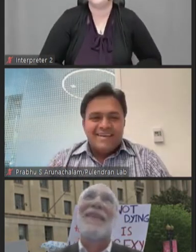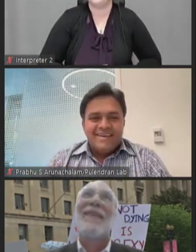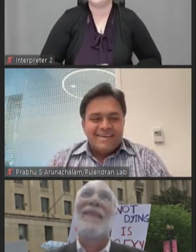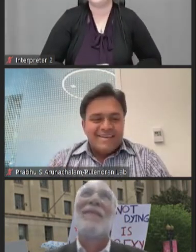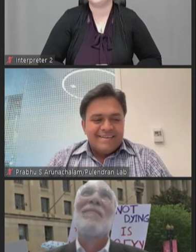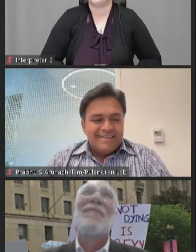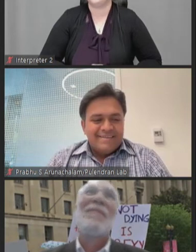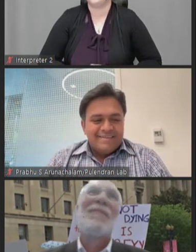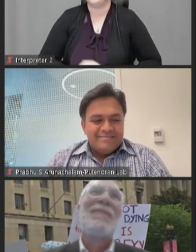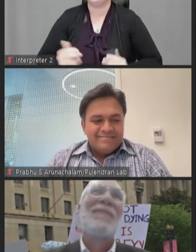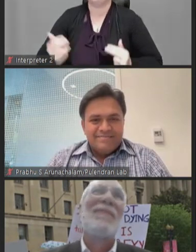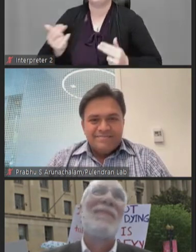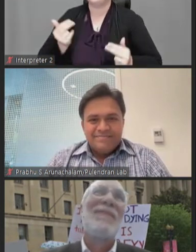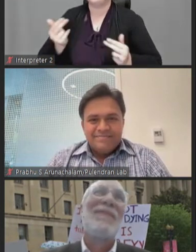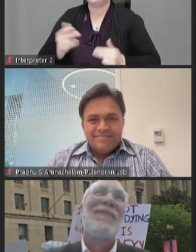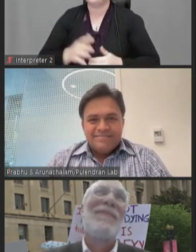We're all looking at Prabhu to take that one . the answer to that, Dan?